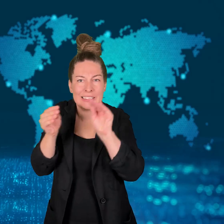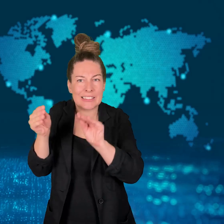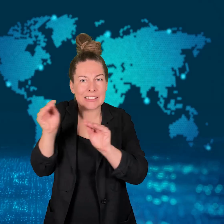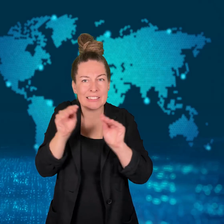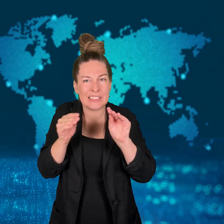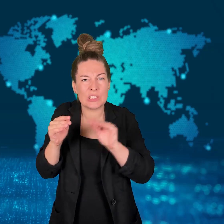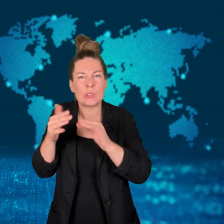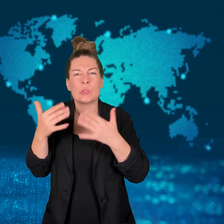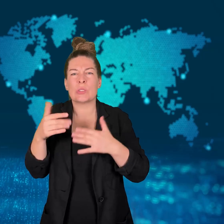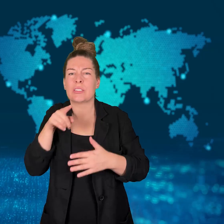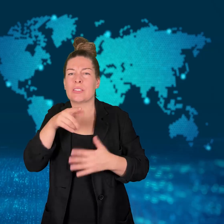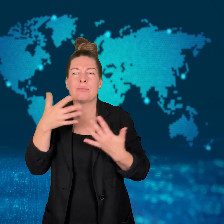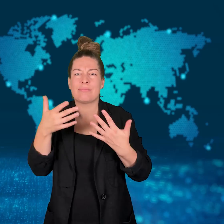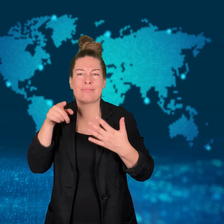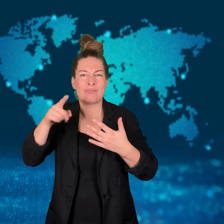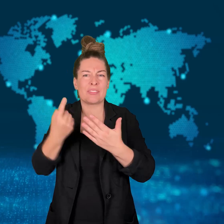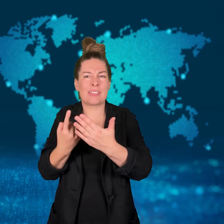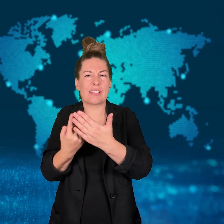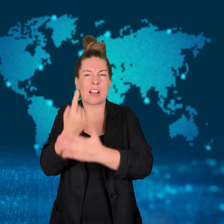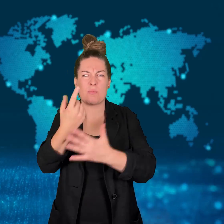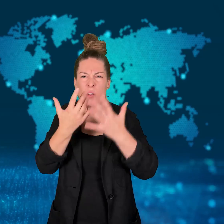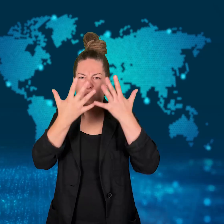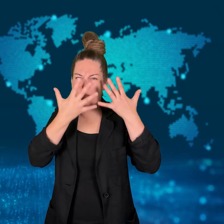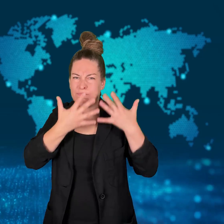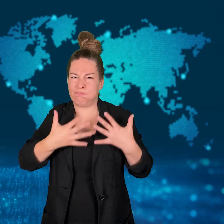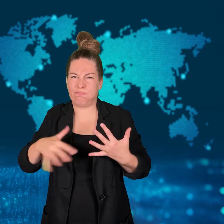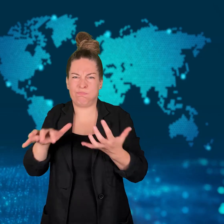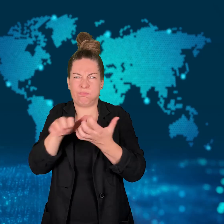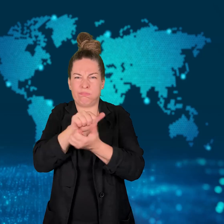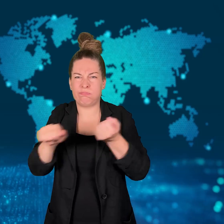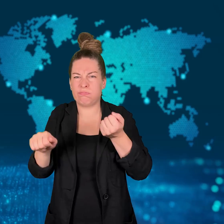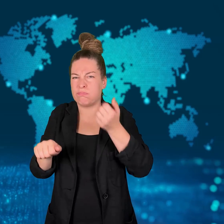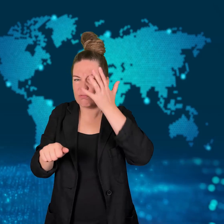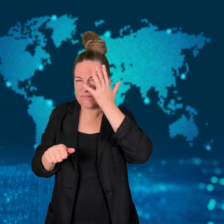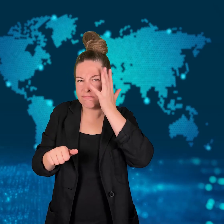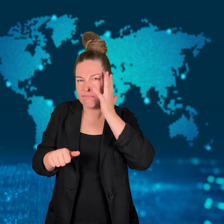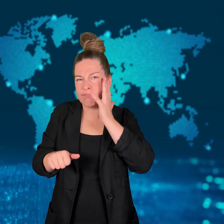They were not successful, as he had extensive facial